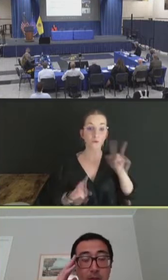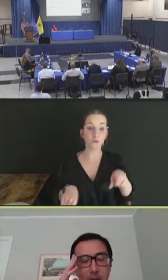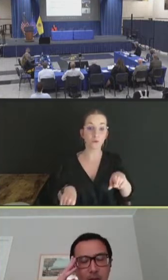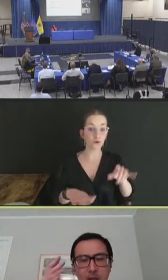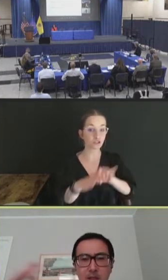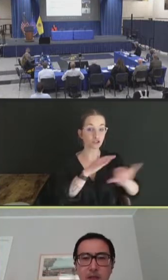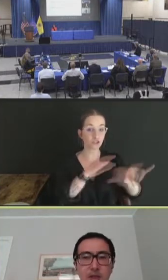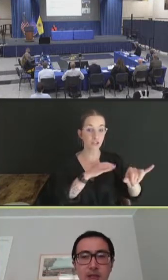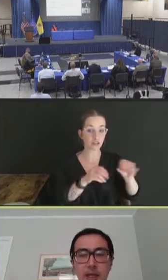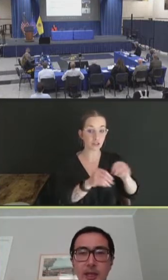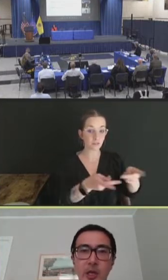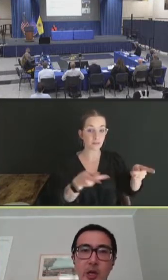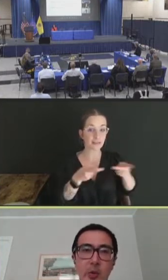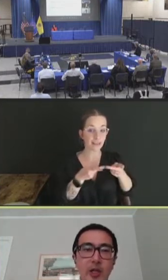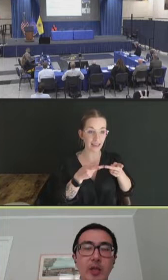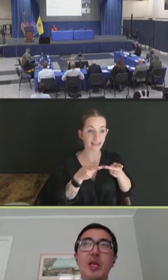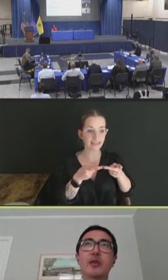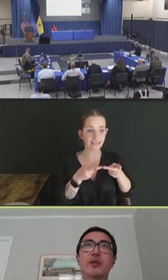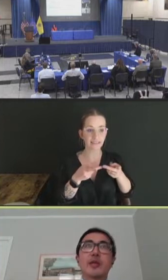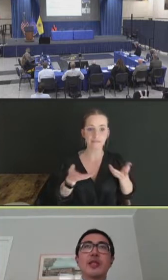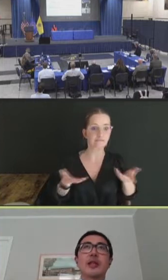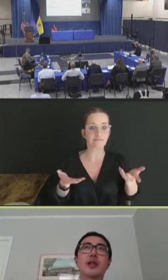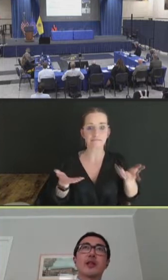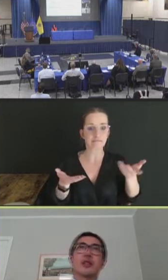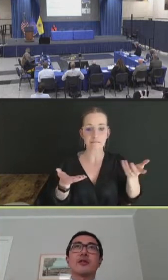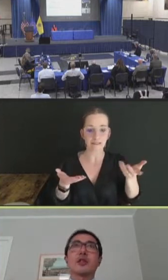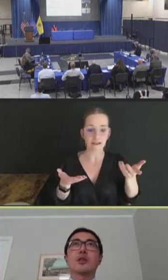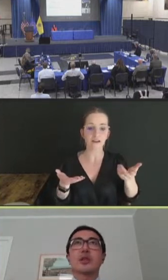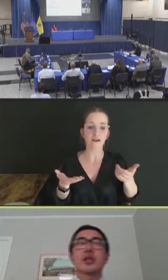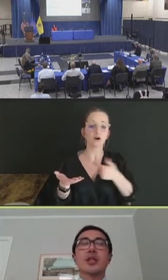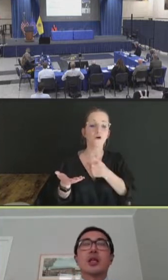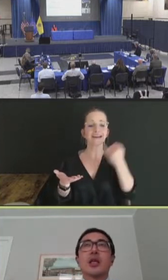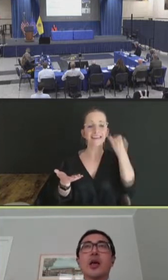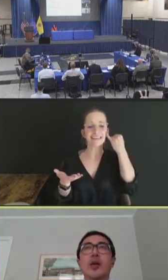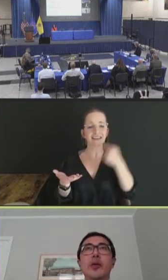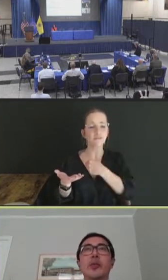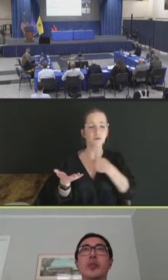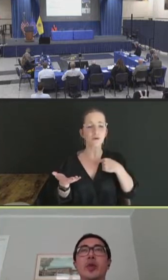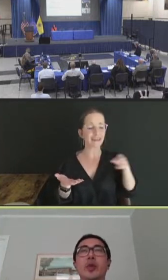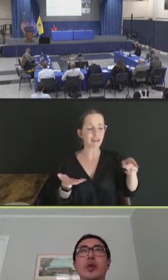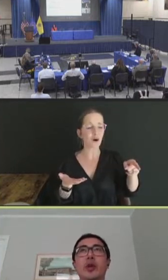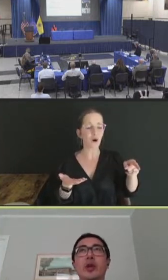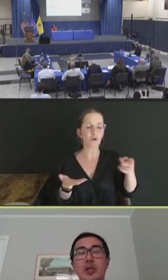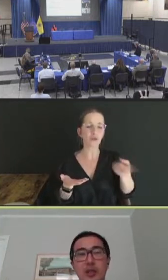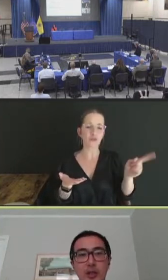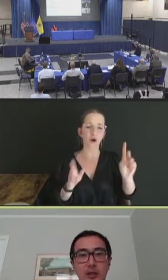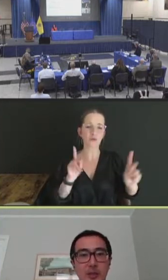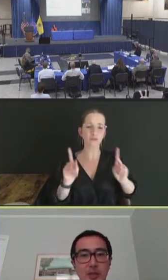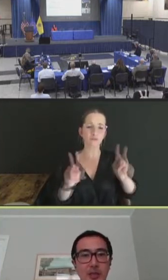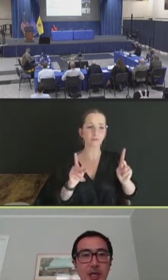workers. So, the logic was that, well, maybe if we say that these individuals are excluded from these